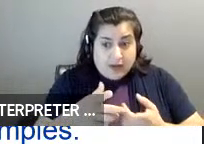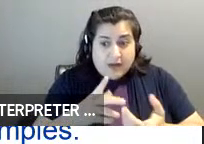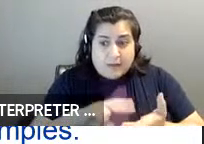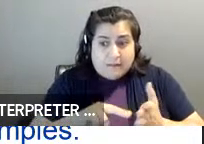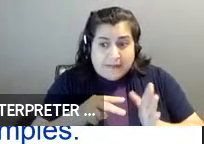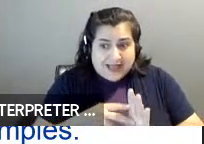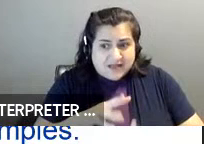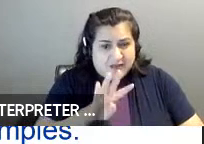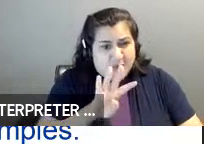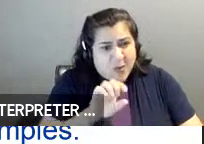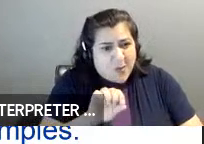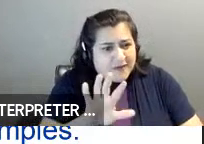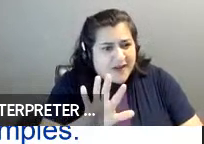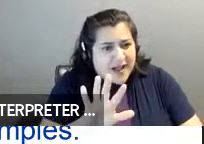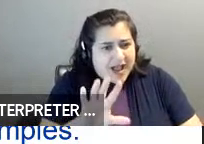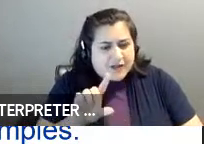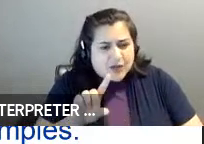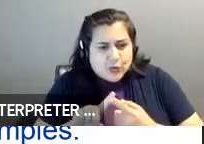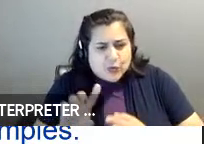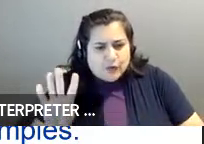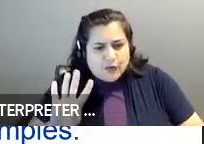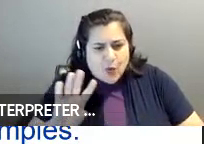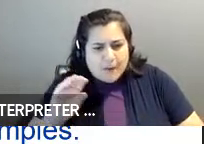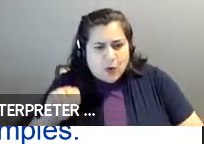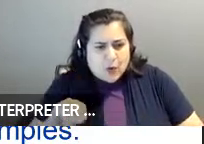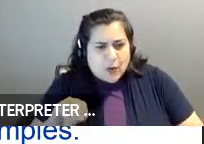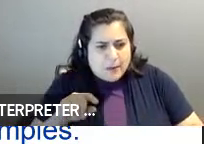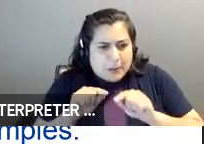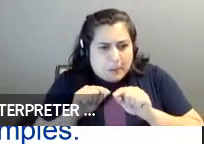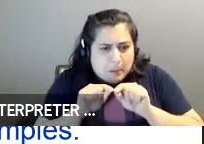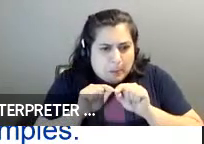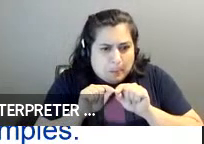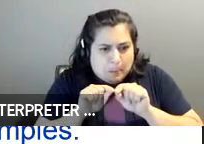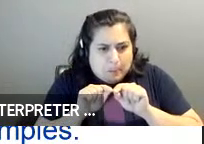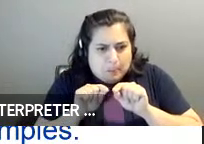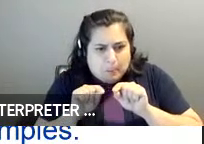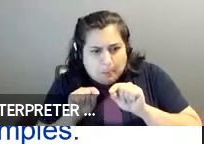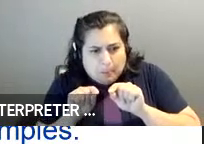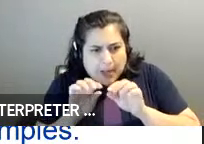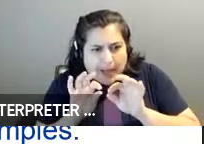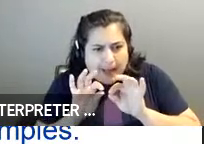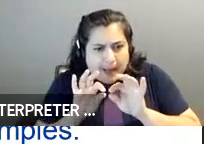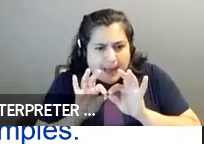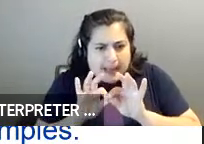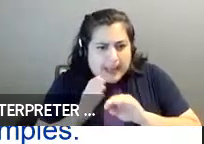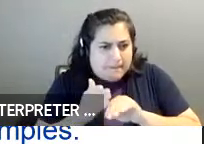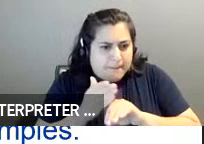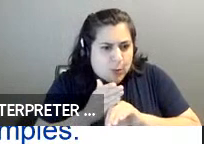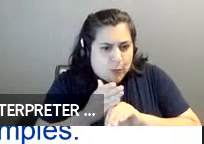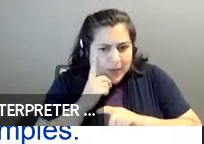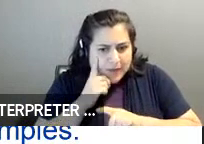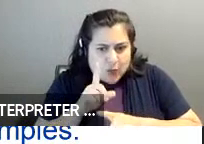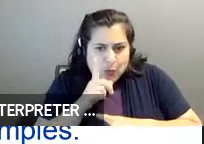So we saw a marginal improvement in terms of percent accommodated.